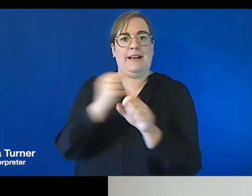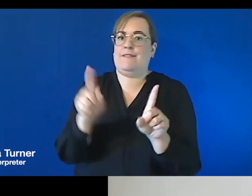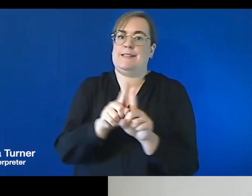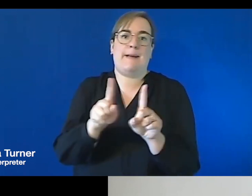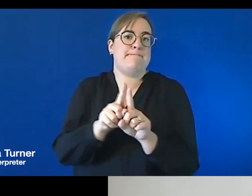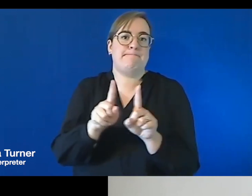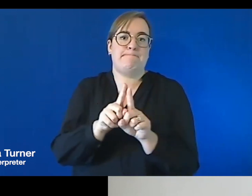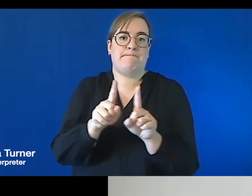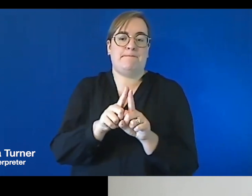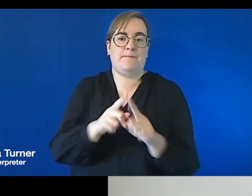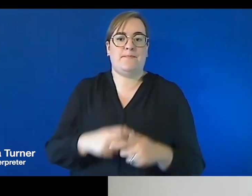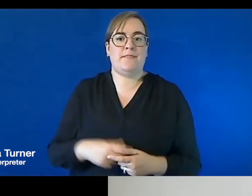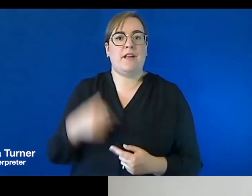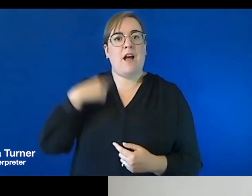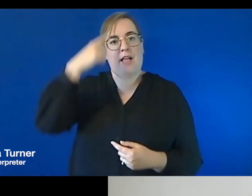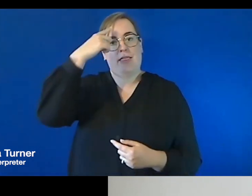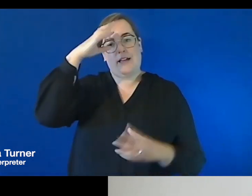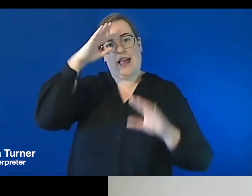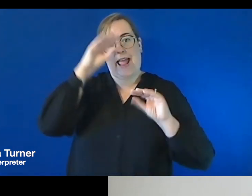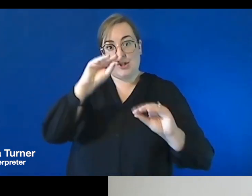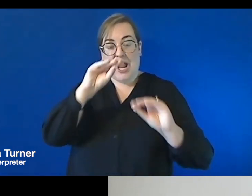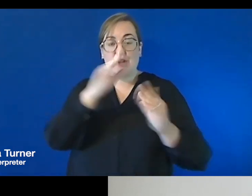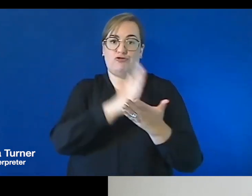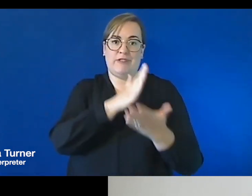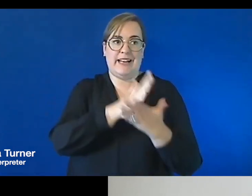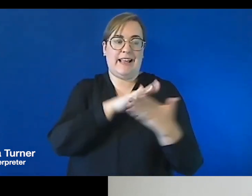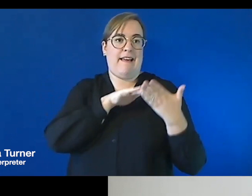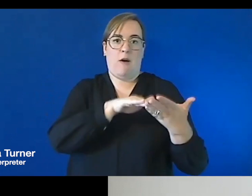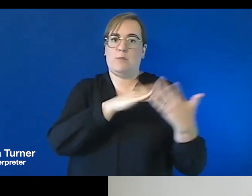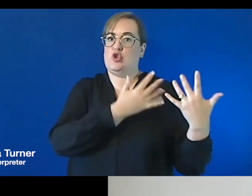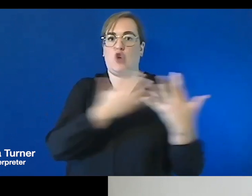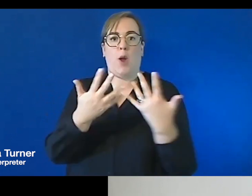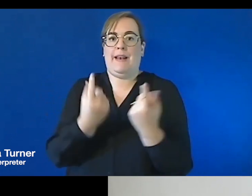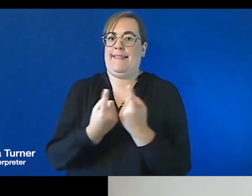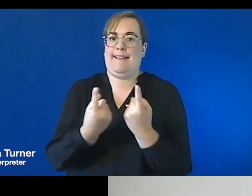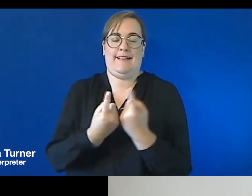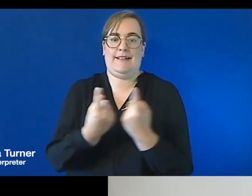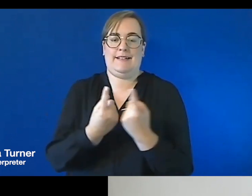I just think education is like the backbone of so many things including education into